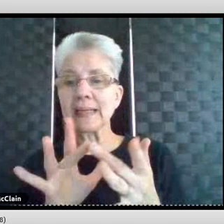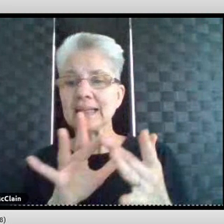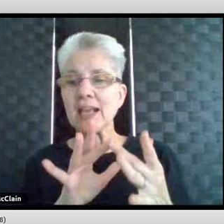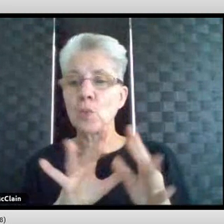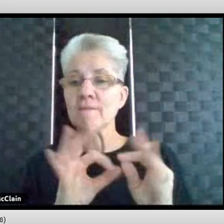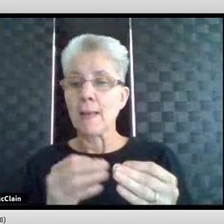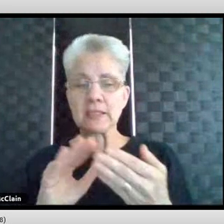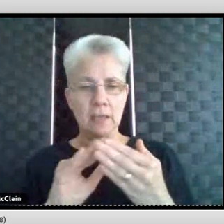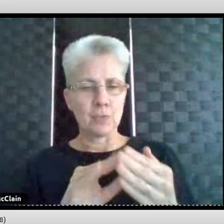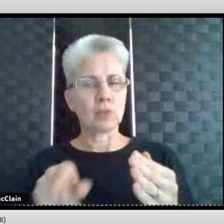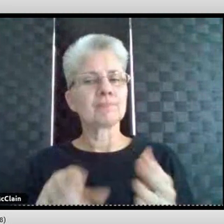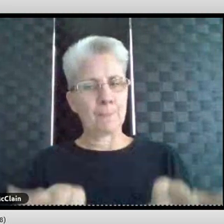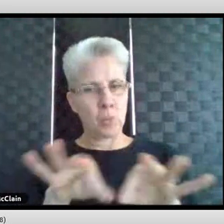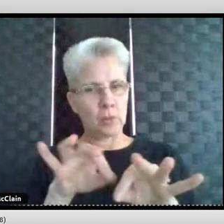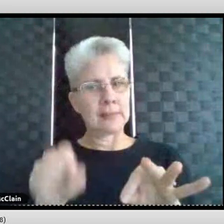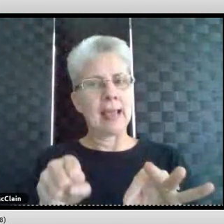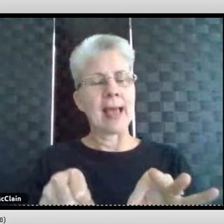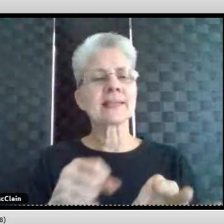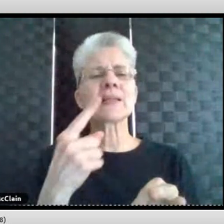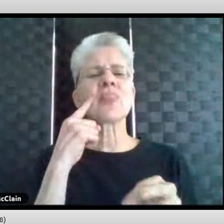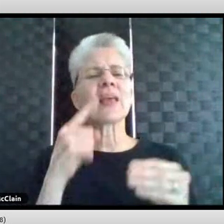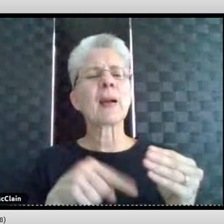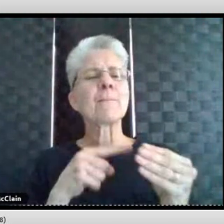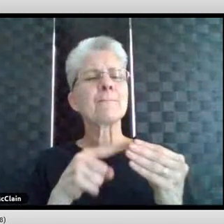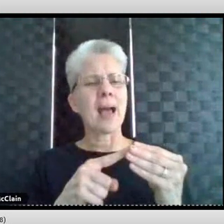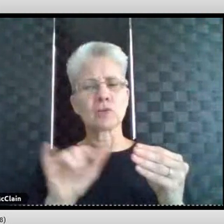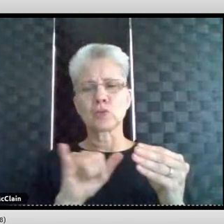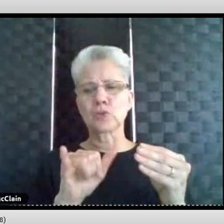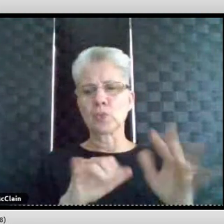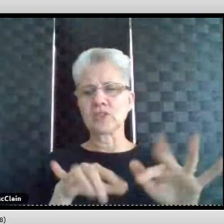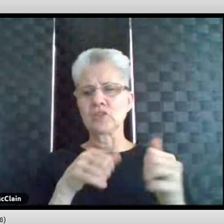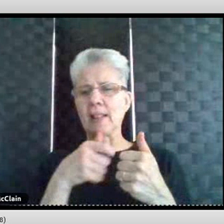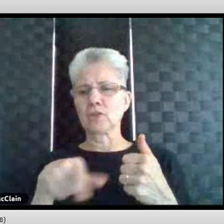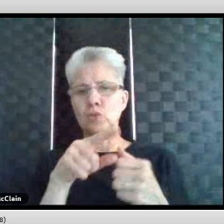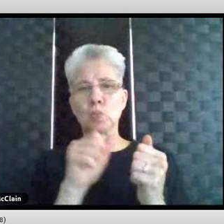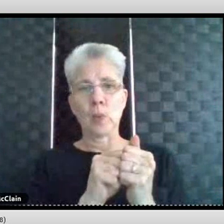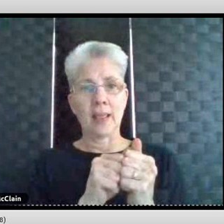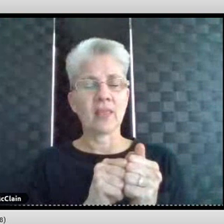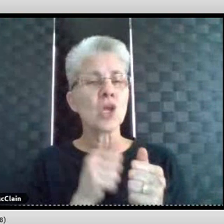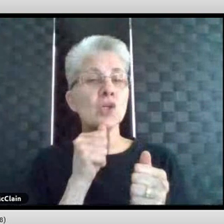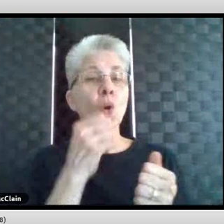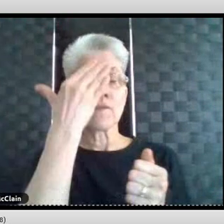Here's something to think about, too -- I'm gonna challenge you all with. Don't forget that they have assumptions, don't they?